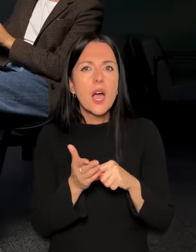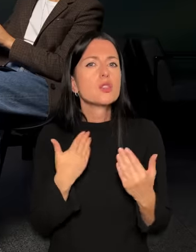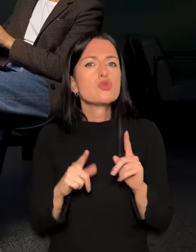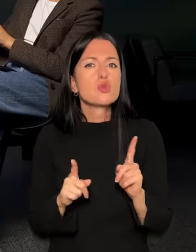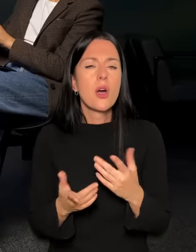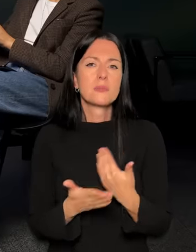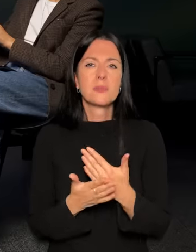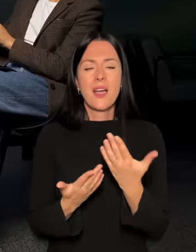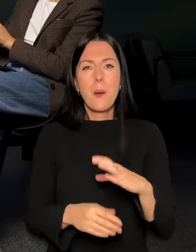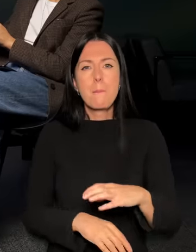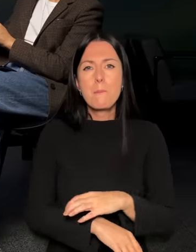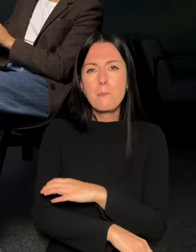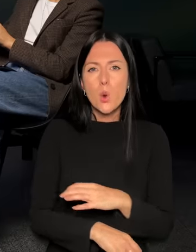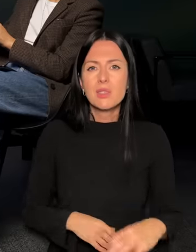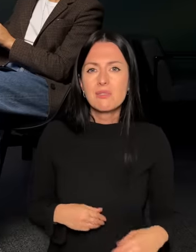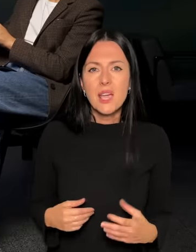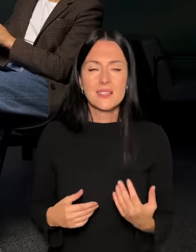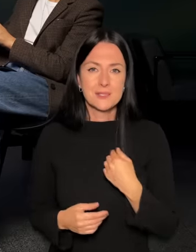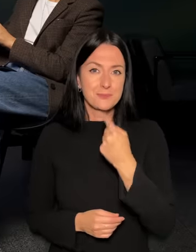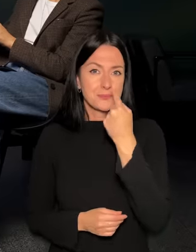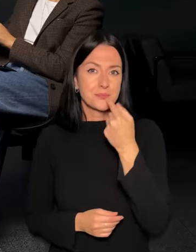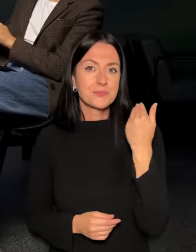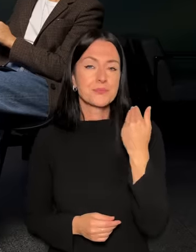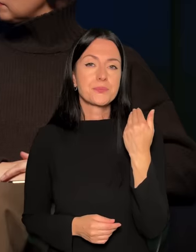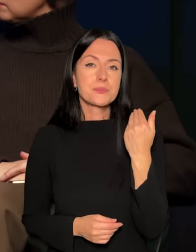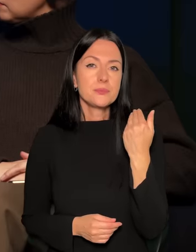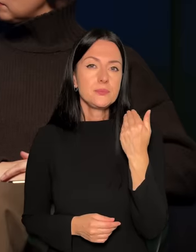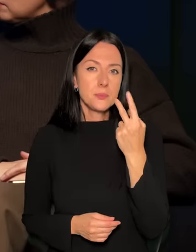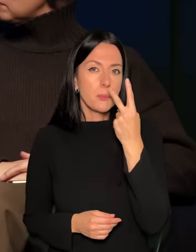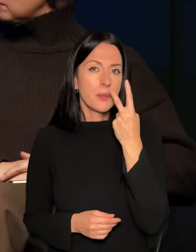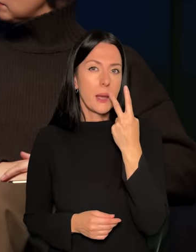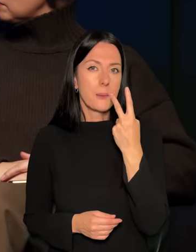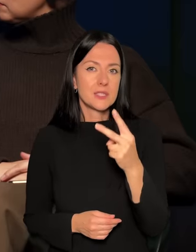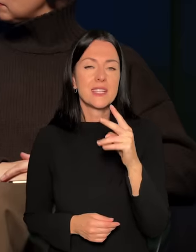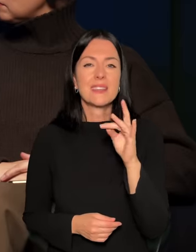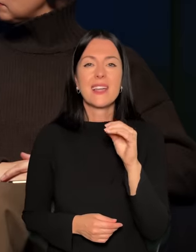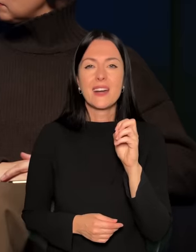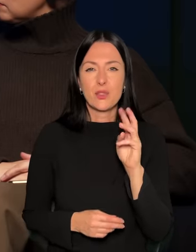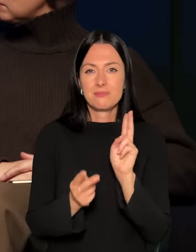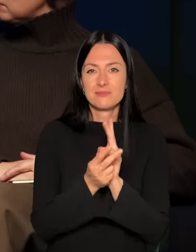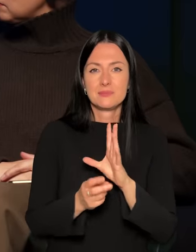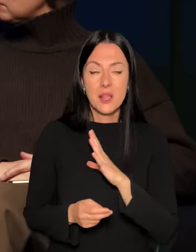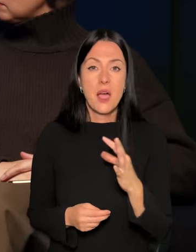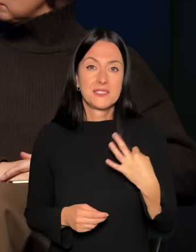About prosthetics. I recently met with Teren, and Mark was with us.